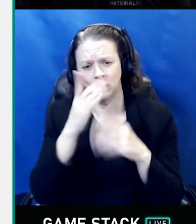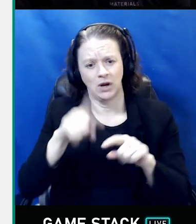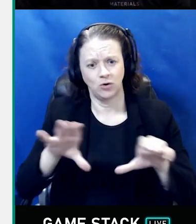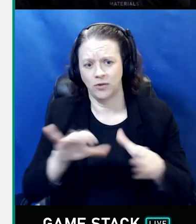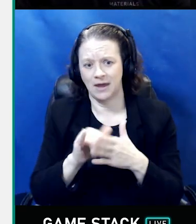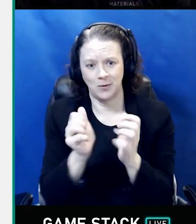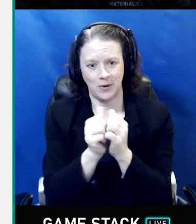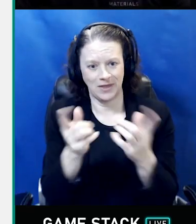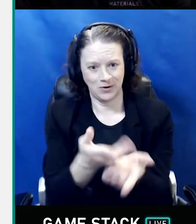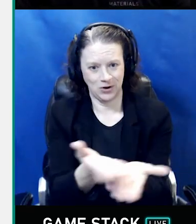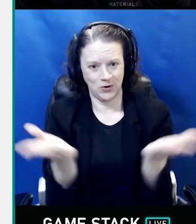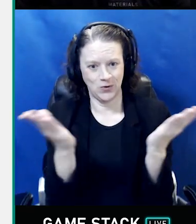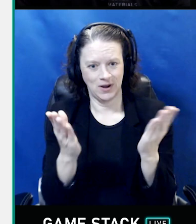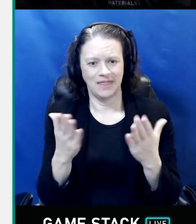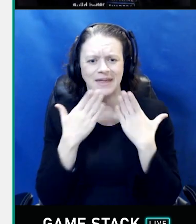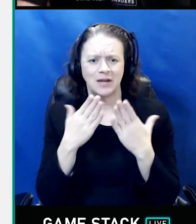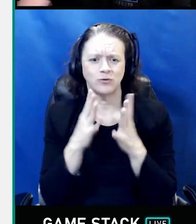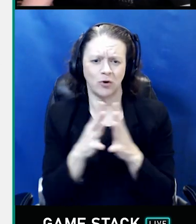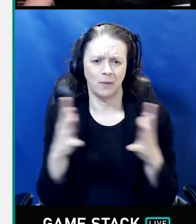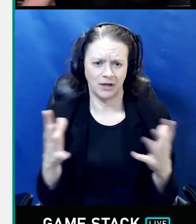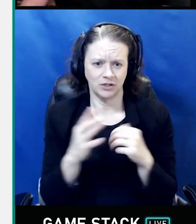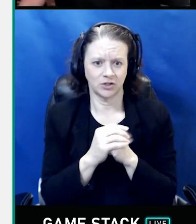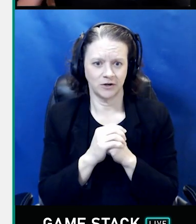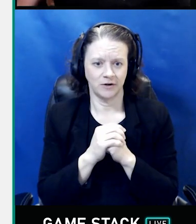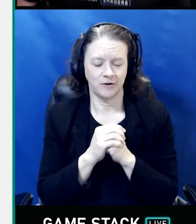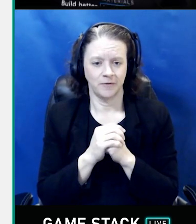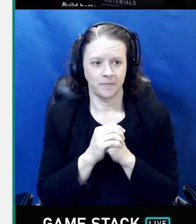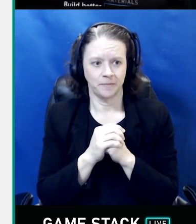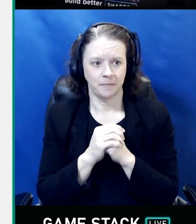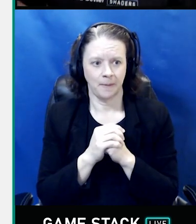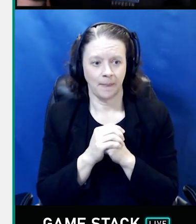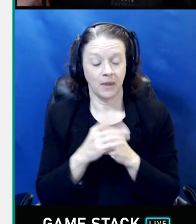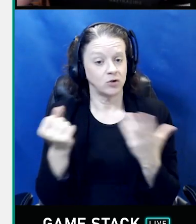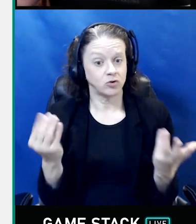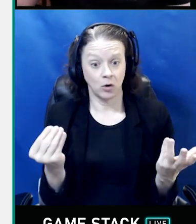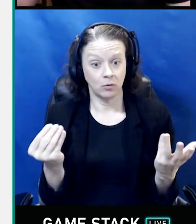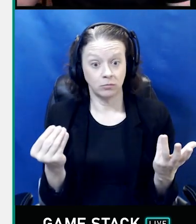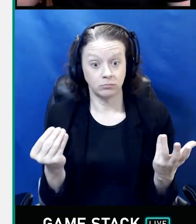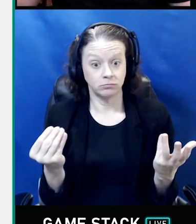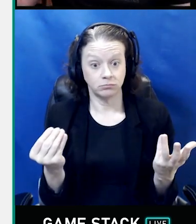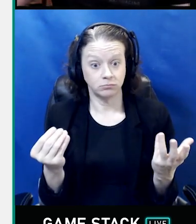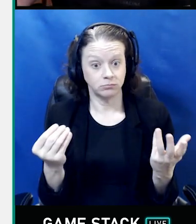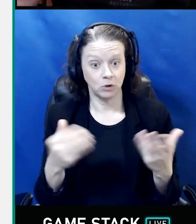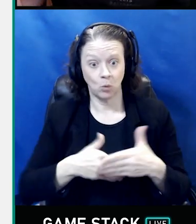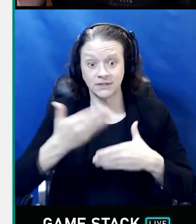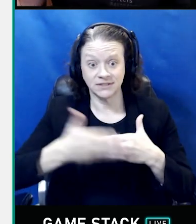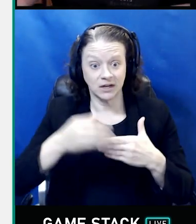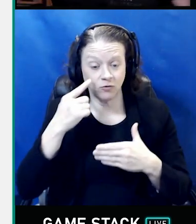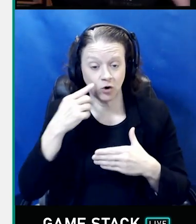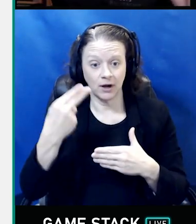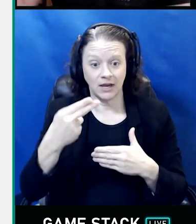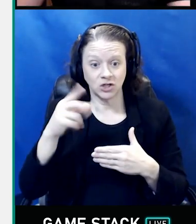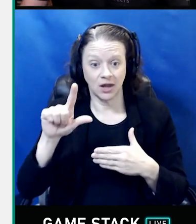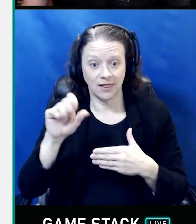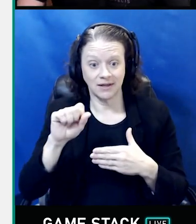So we thank them a lot. So what's next for HLSL? The fact is we've got lots of awesome stuff coming,